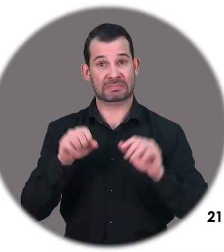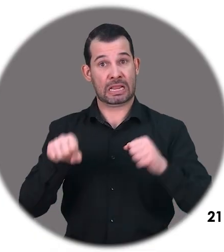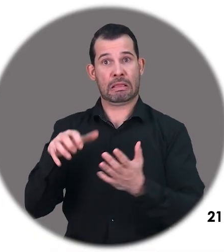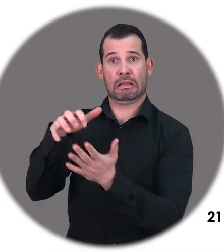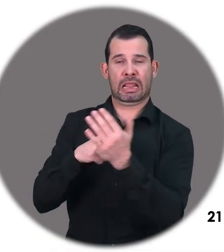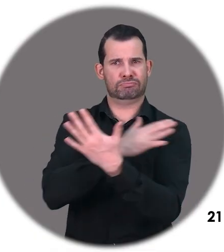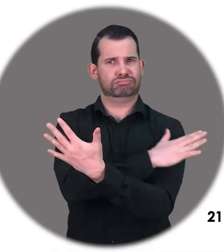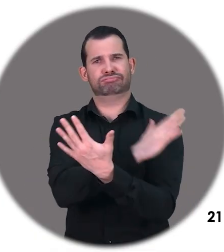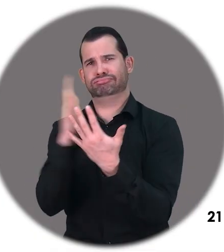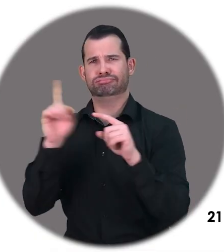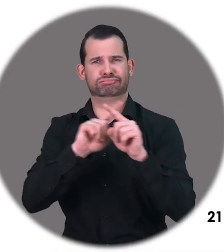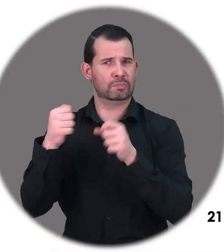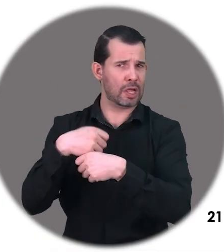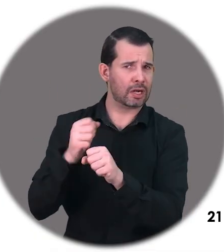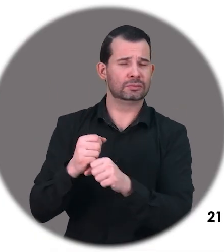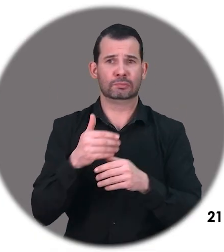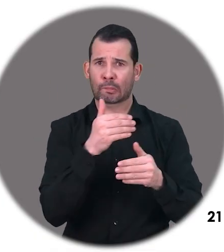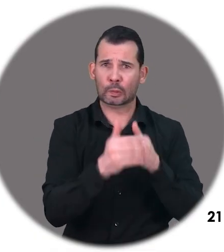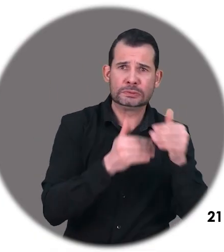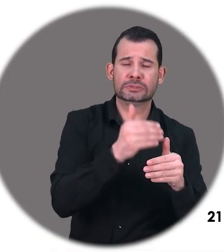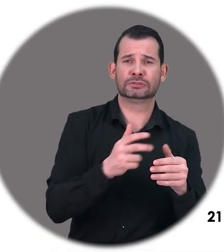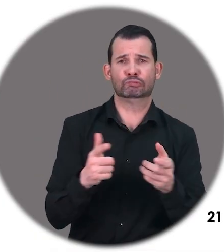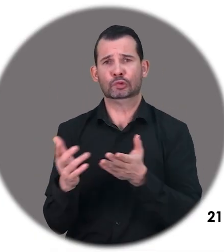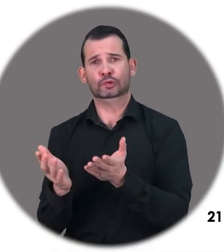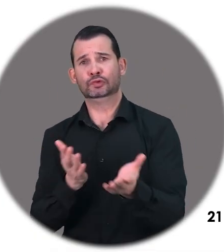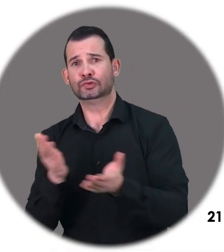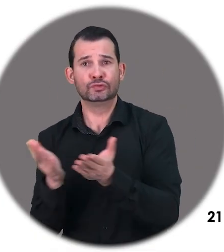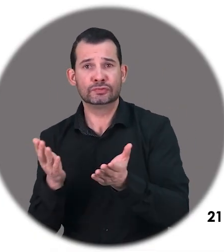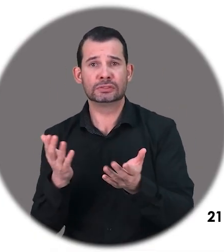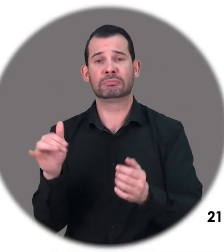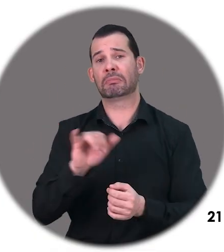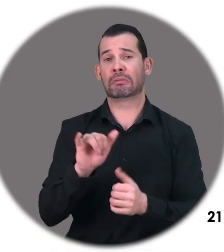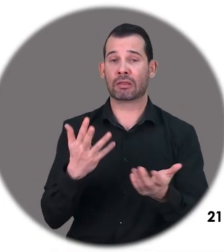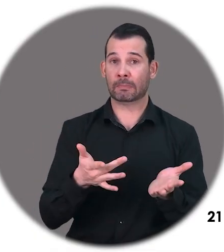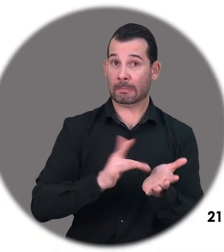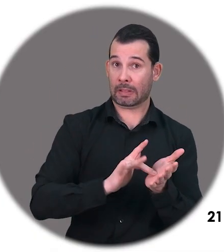You can claim a wide range of products, procedures, and services,